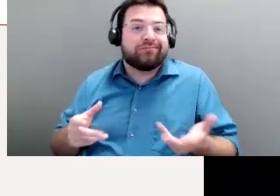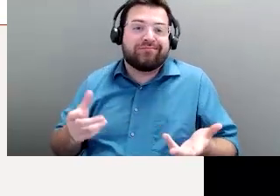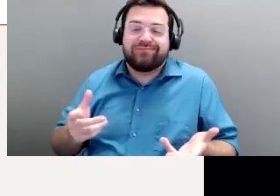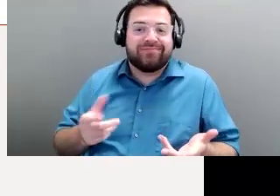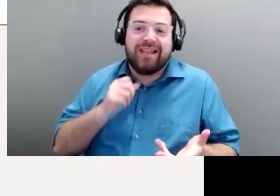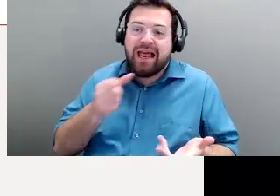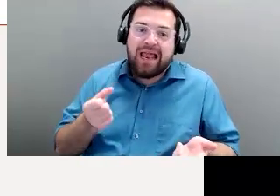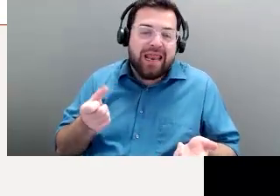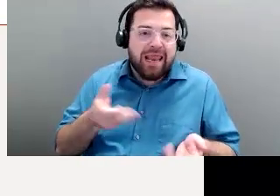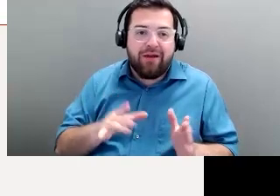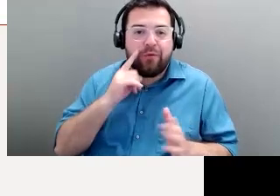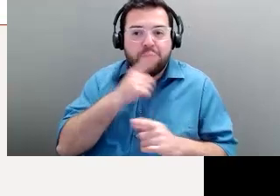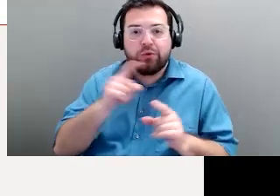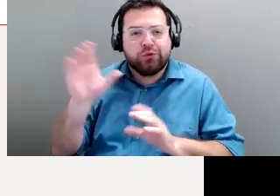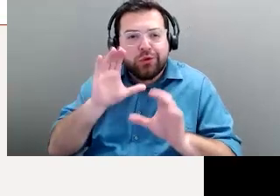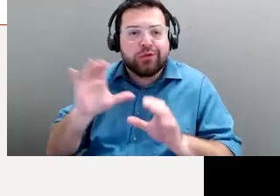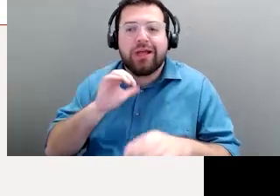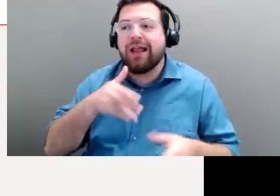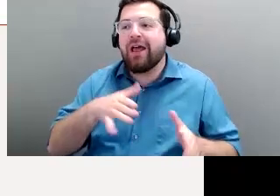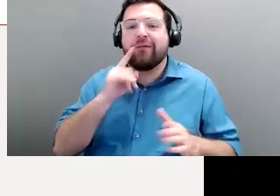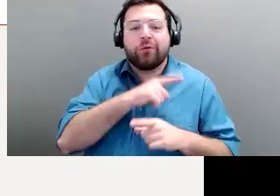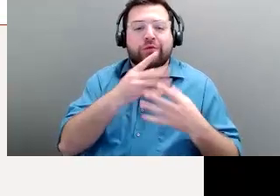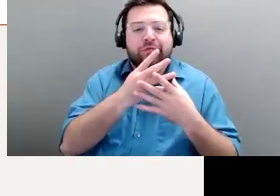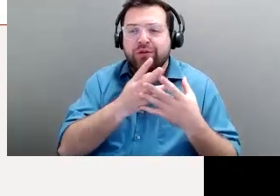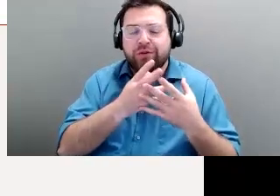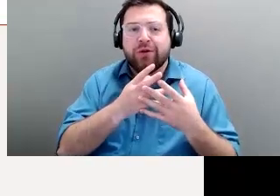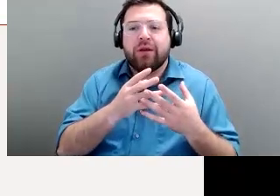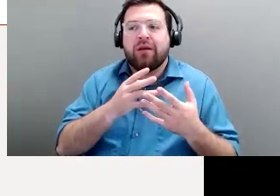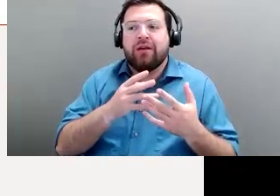So as you keep adding comments, it's just going to keep saving them, over and over.